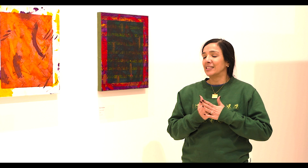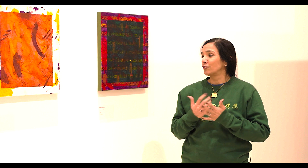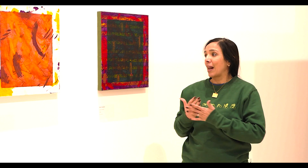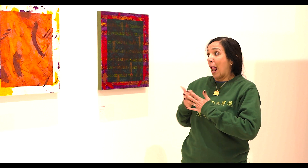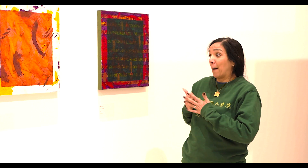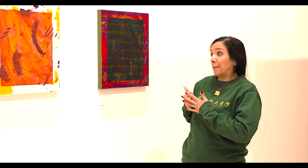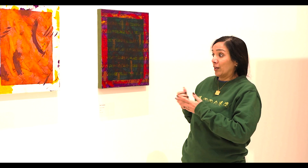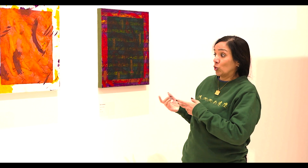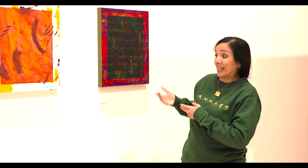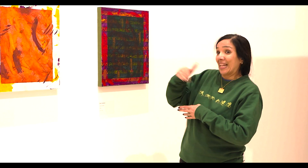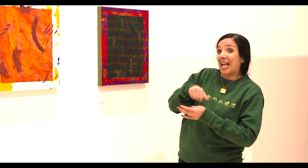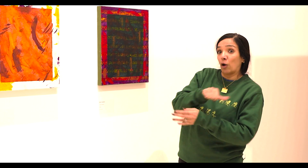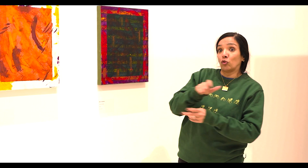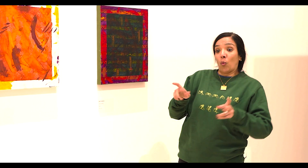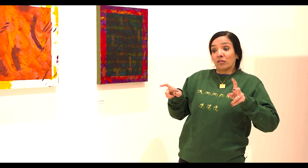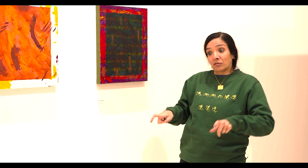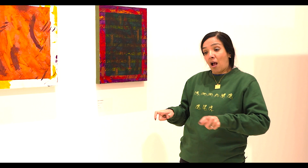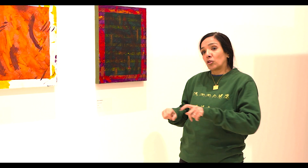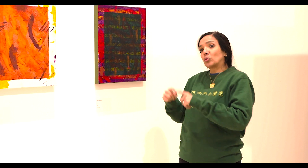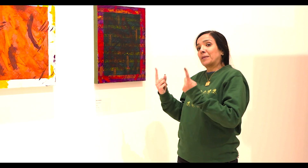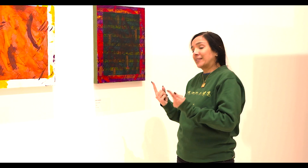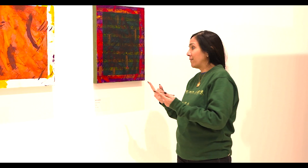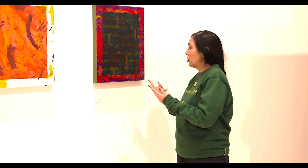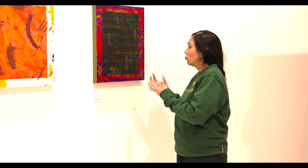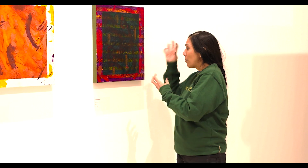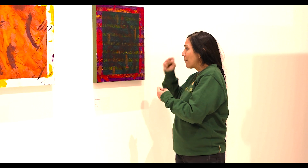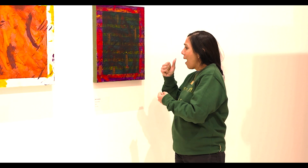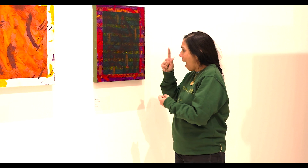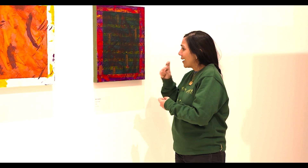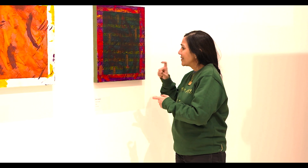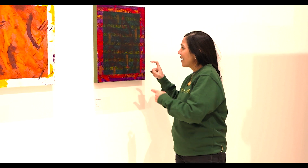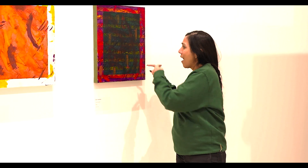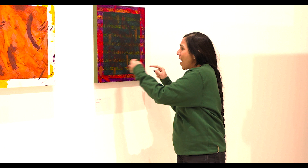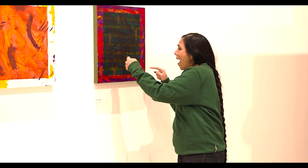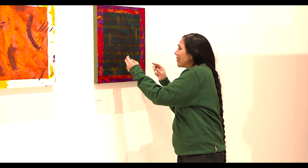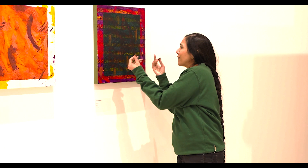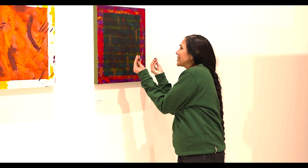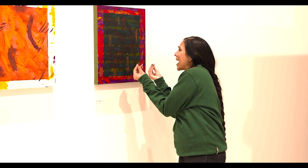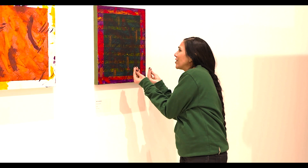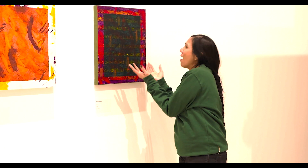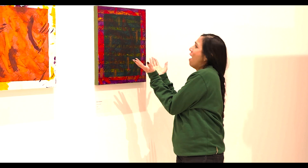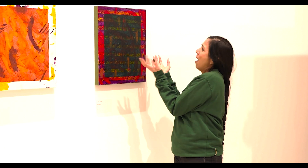So, this helps me to get out of being stuck by doing something different,